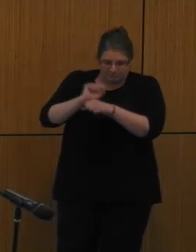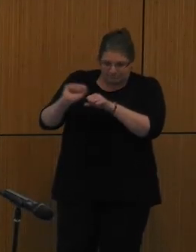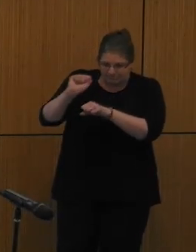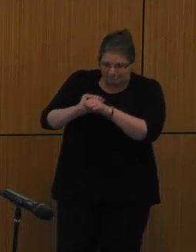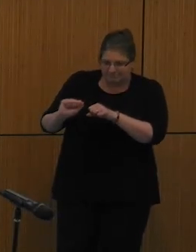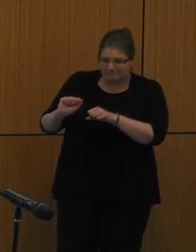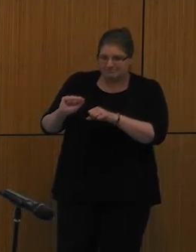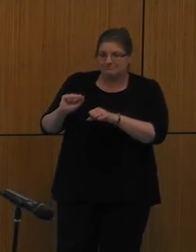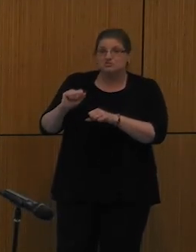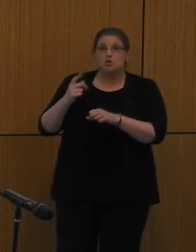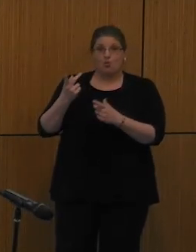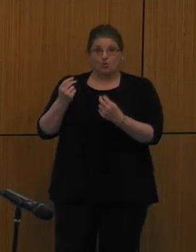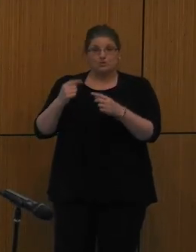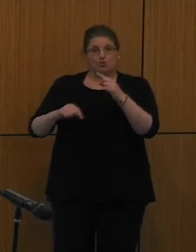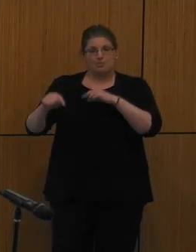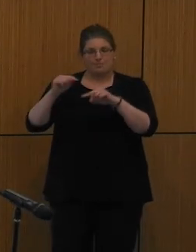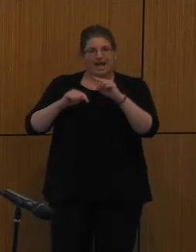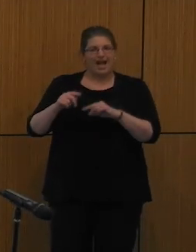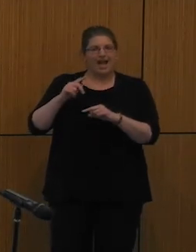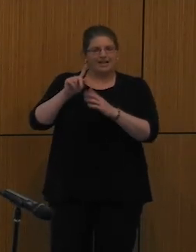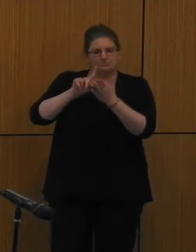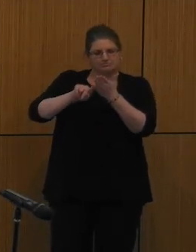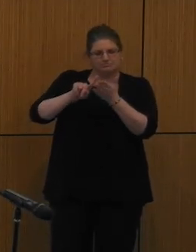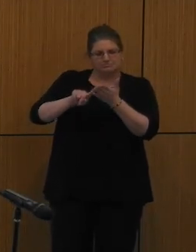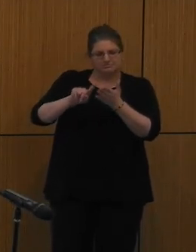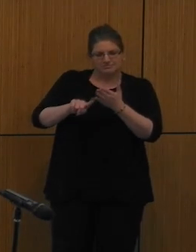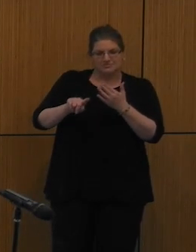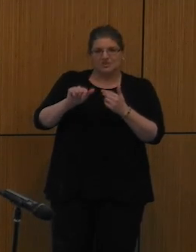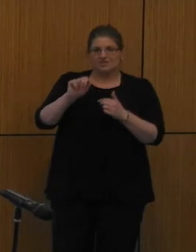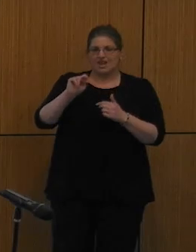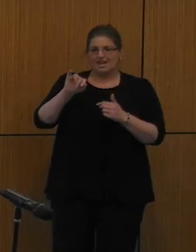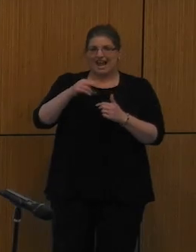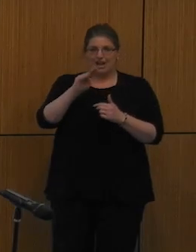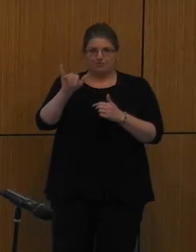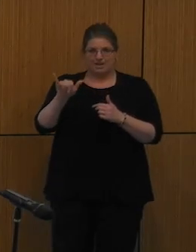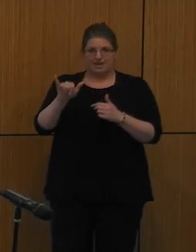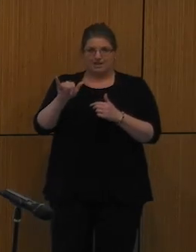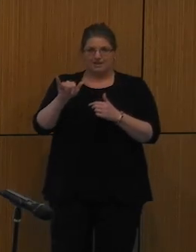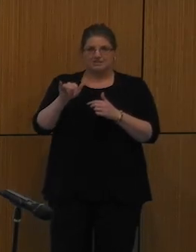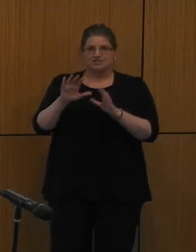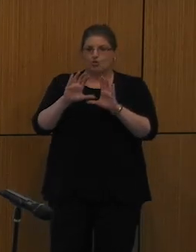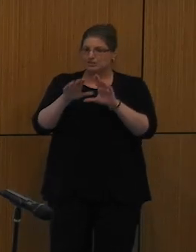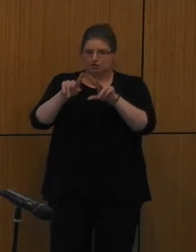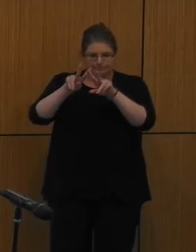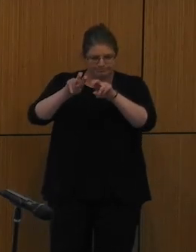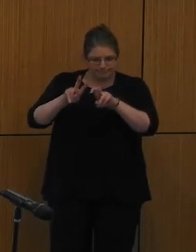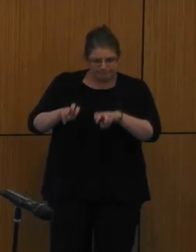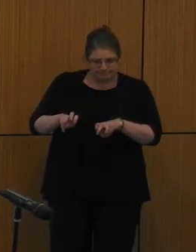the anatomy of the vagus nerve and really question everything that we thought we knew about it. And we set out to create